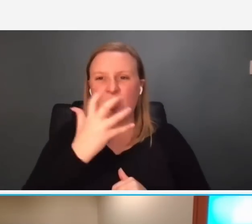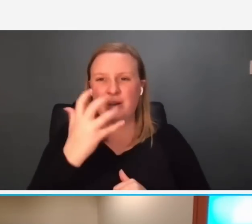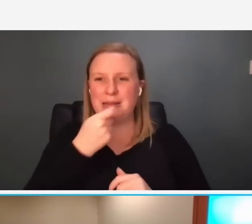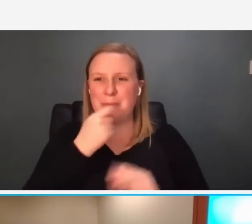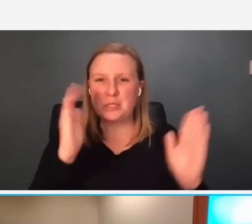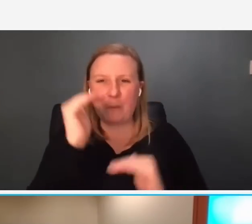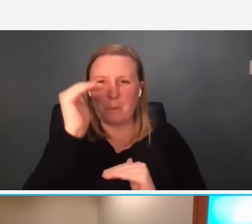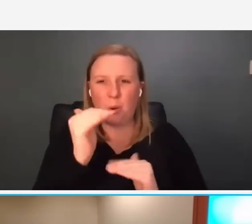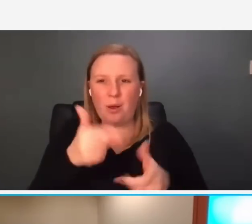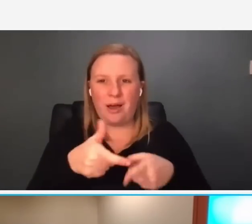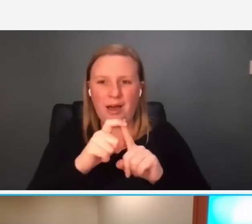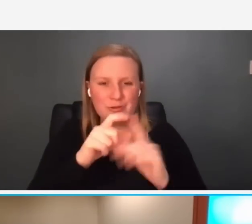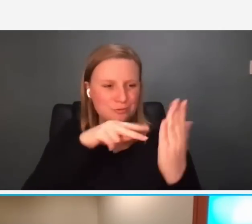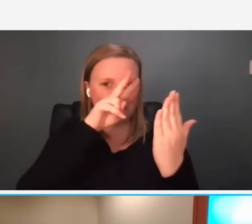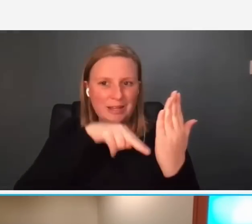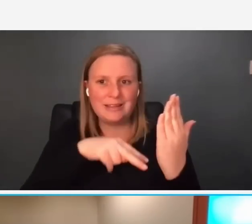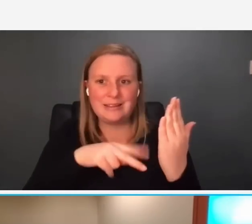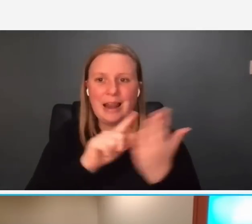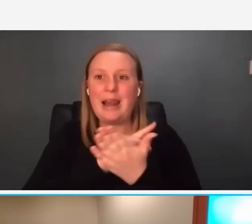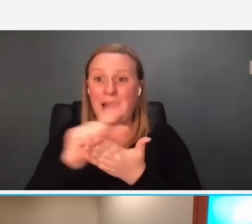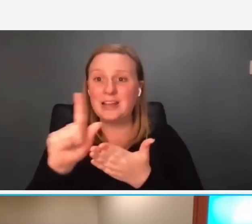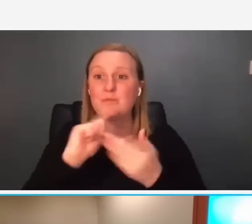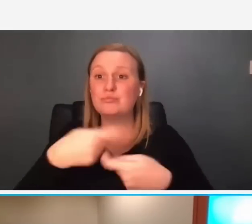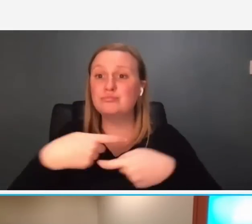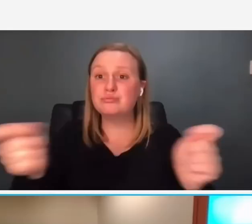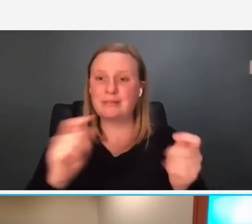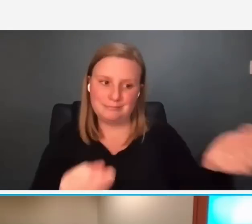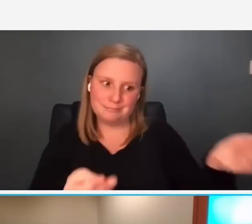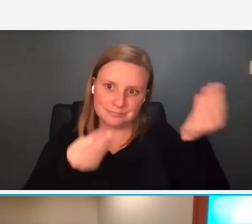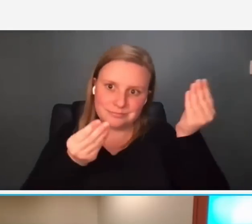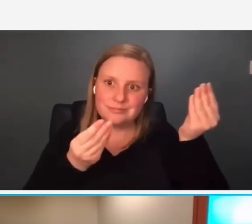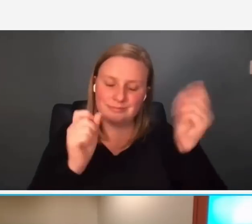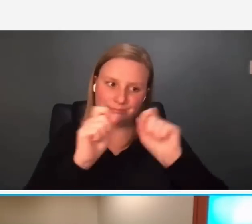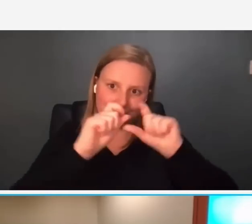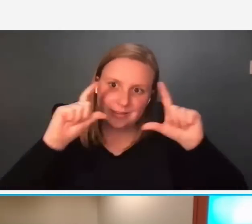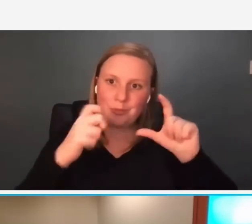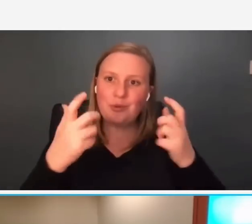go and have another look there. But part five of the paper touches on an overview of